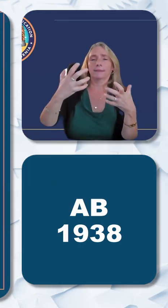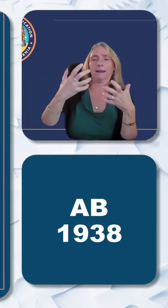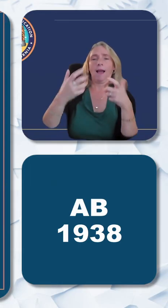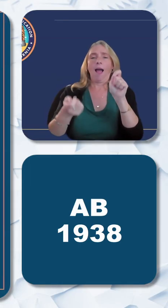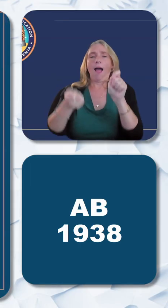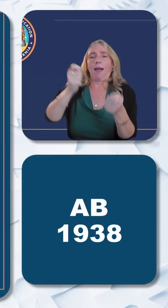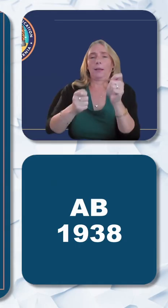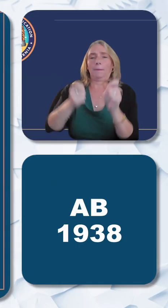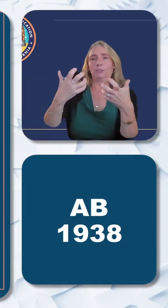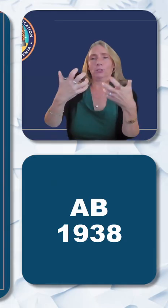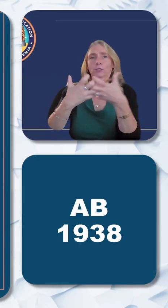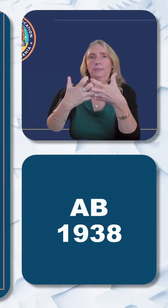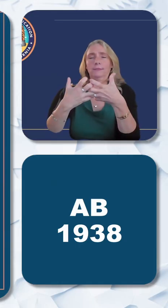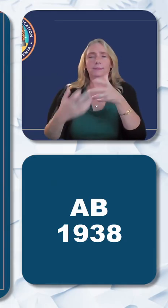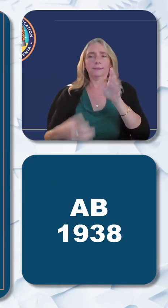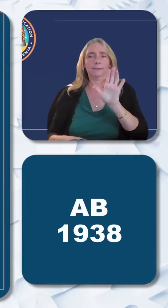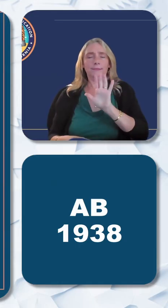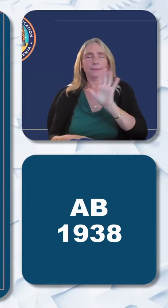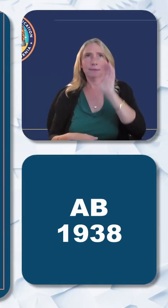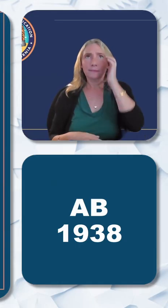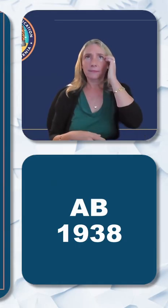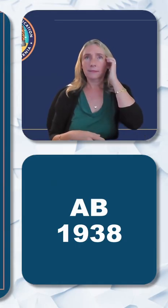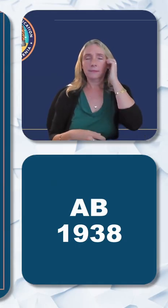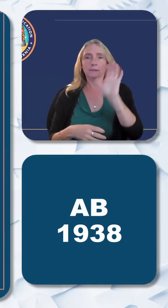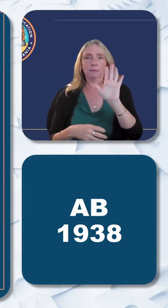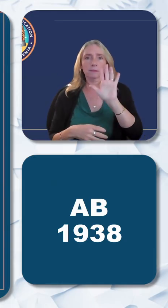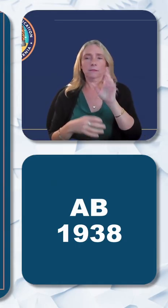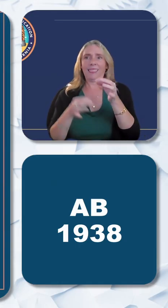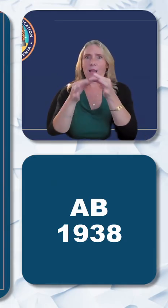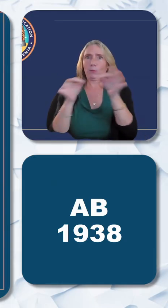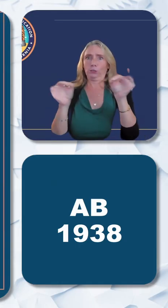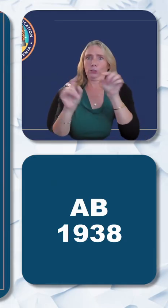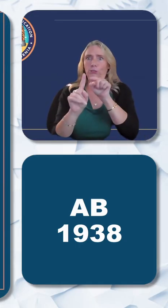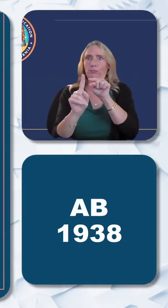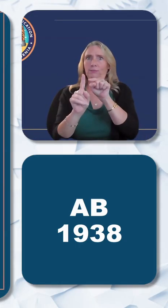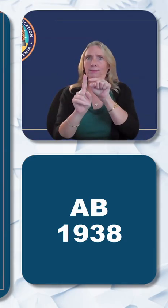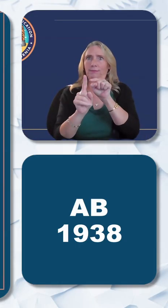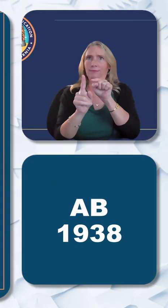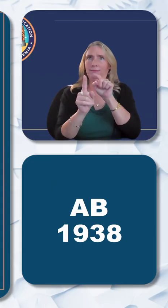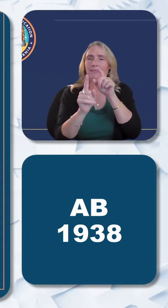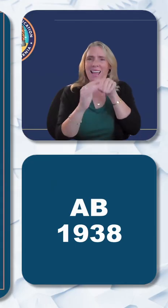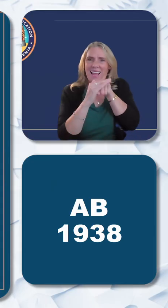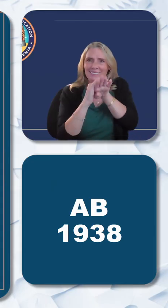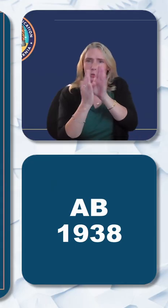And a lot of times, these accommodations are placed for that primary language.